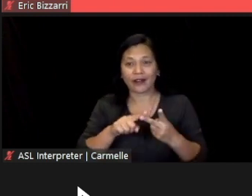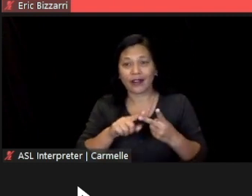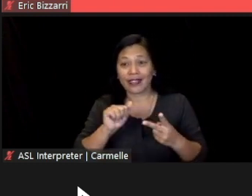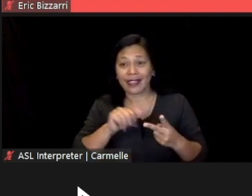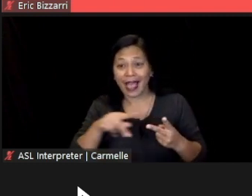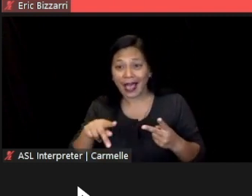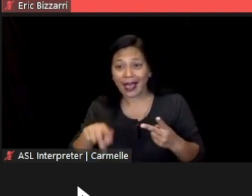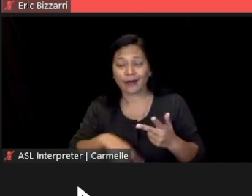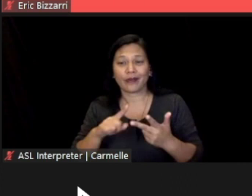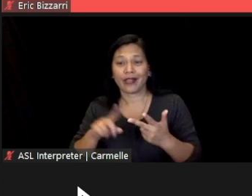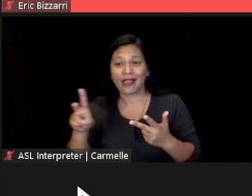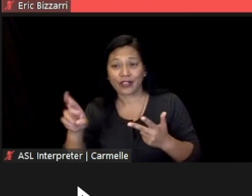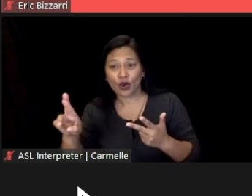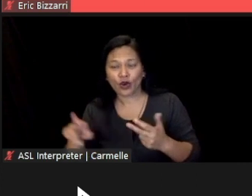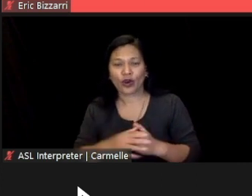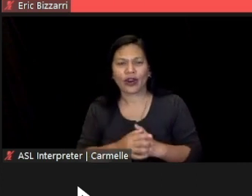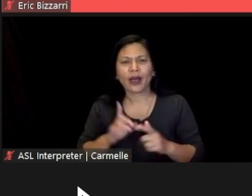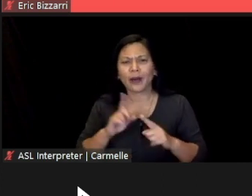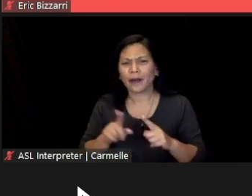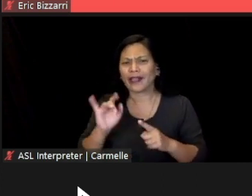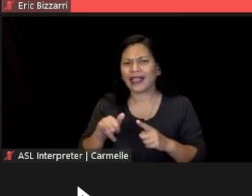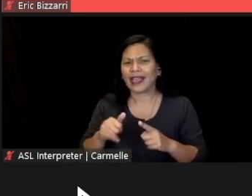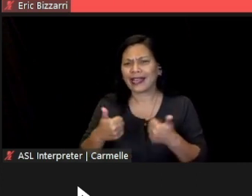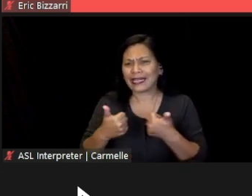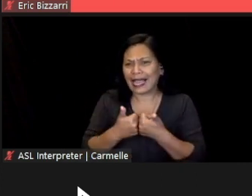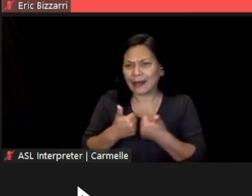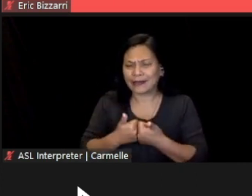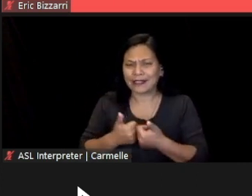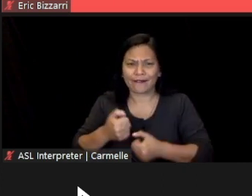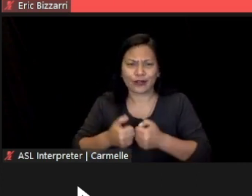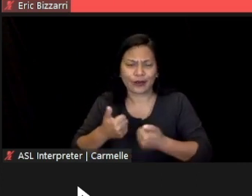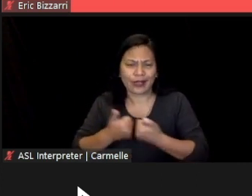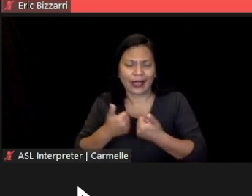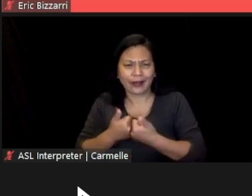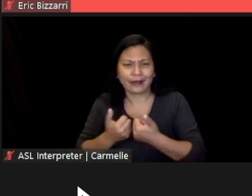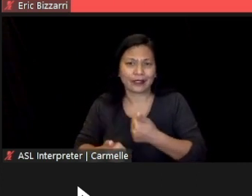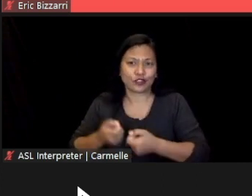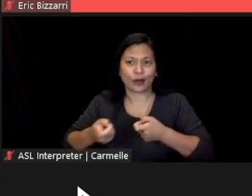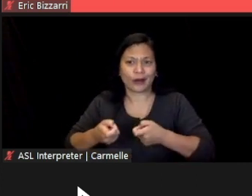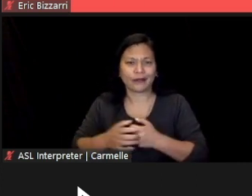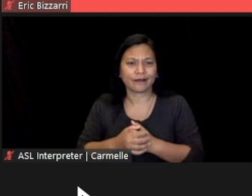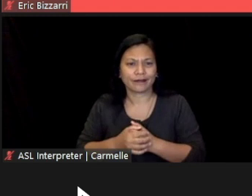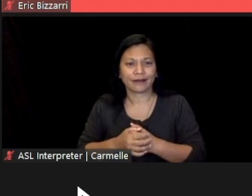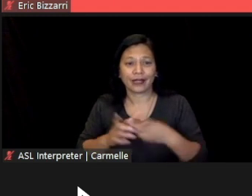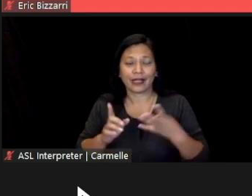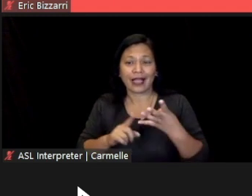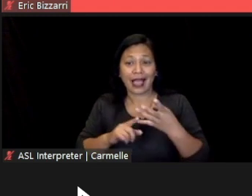But games has definitely been kind of the dominant type. Measuring success has been very hard.